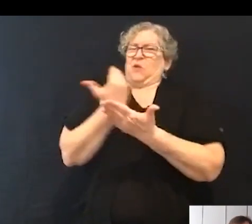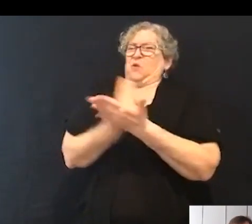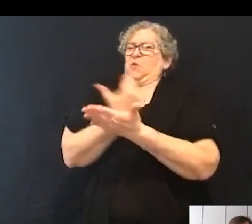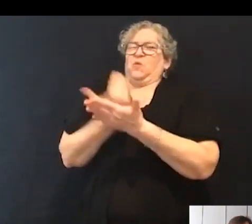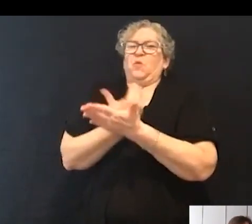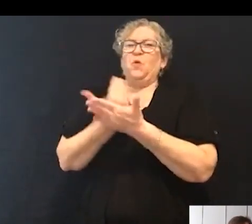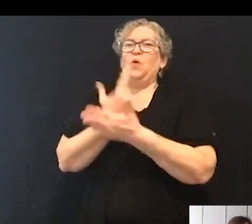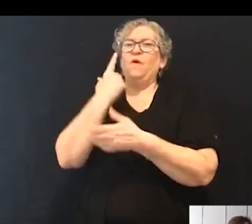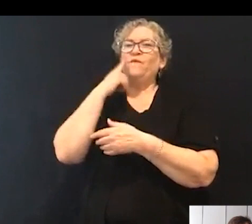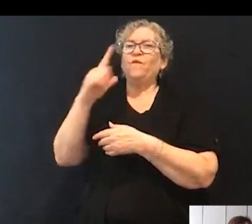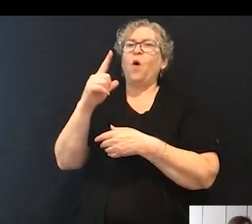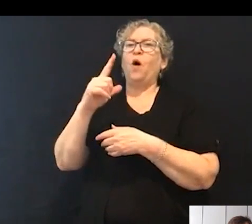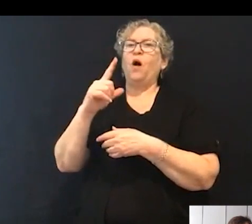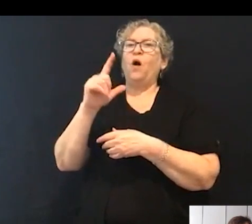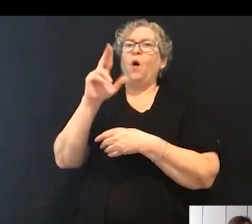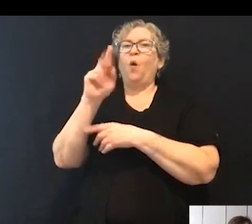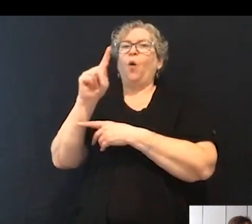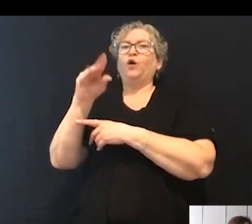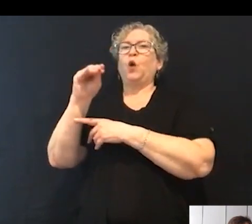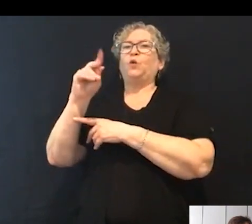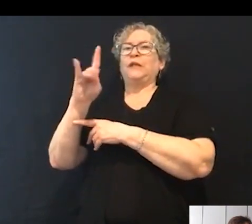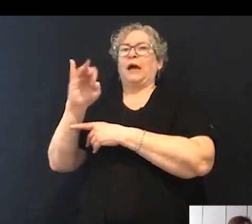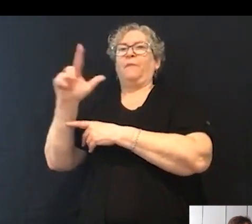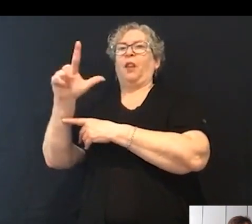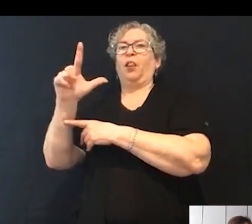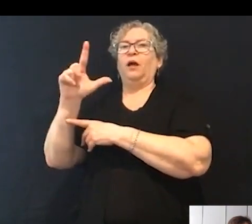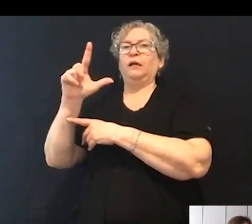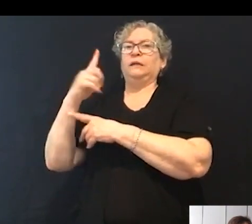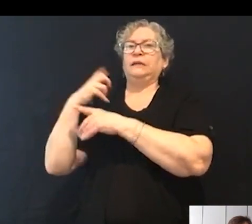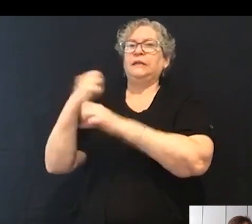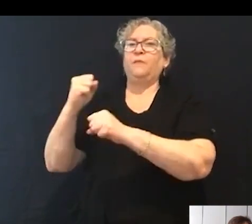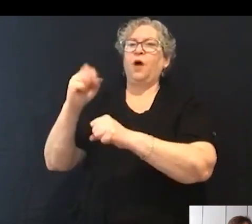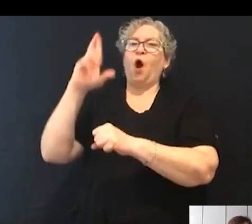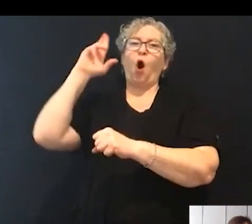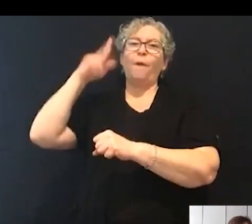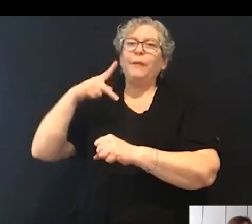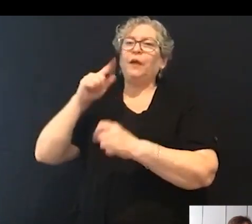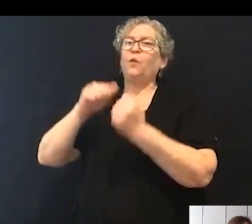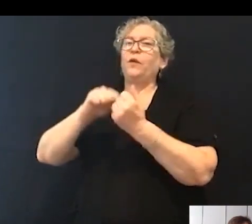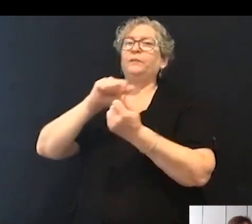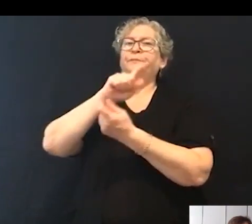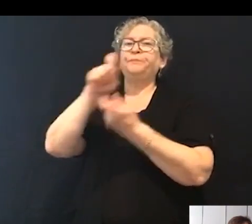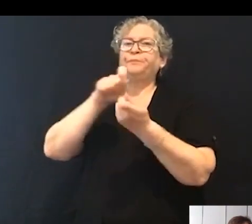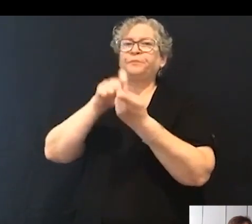autosomal dominant retinitis pigmentosa with a specific and highly frequent